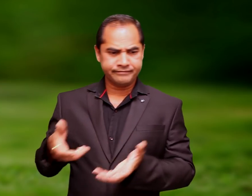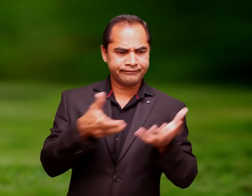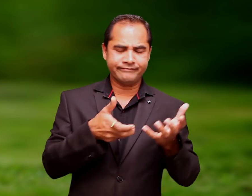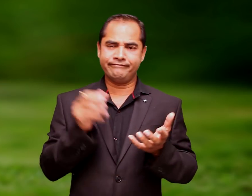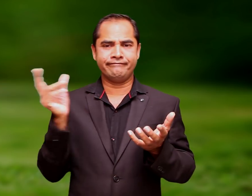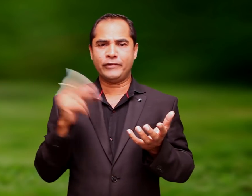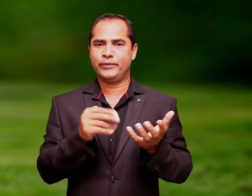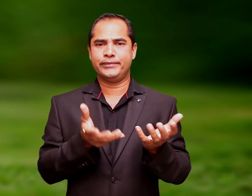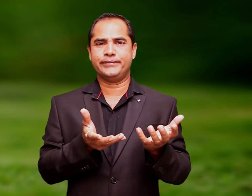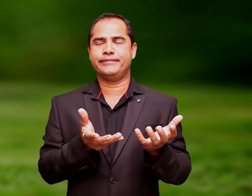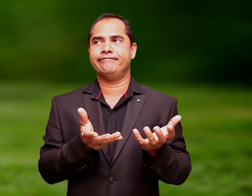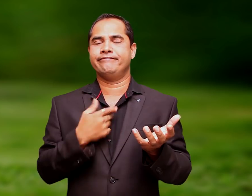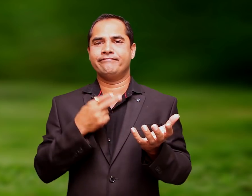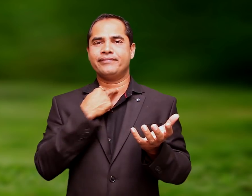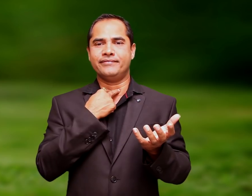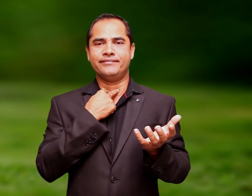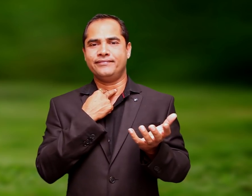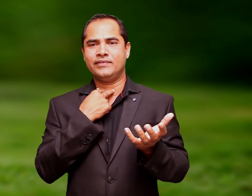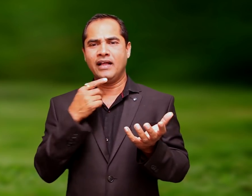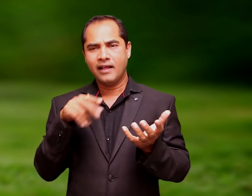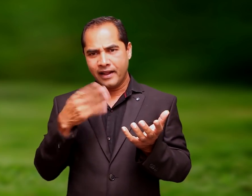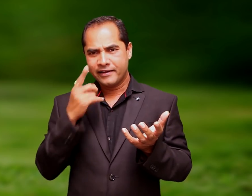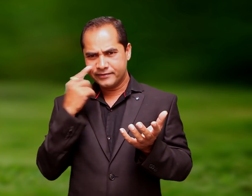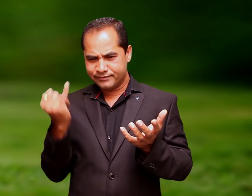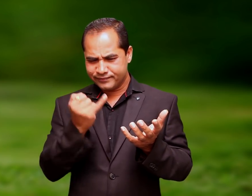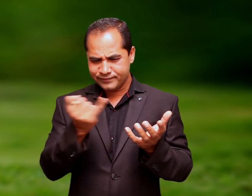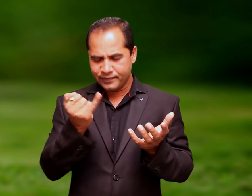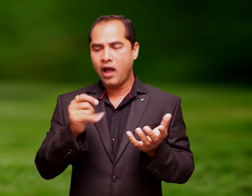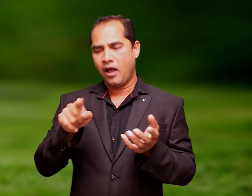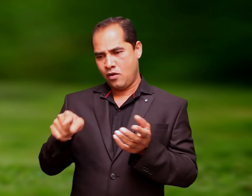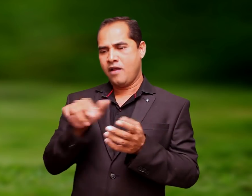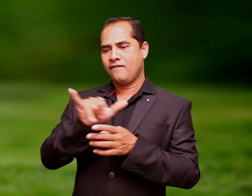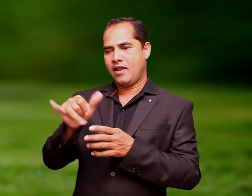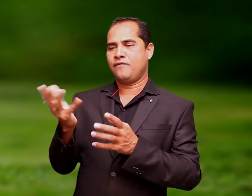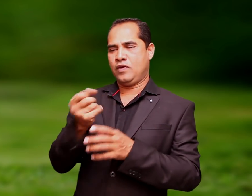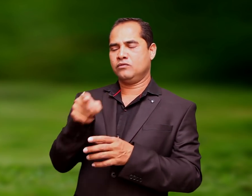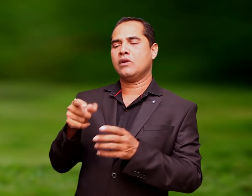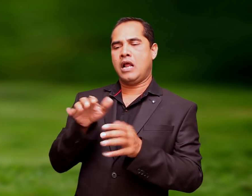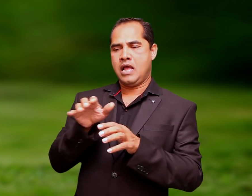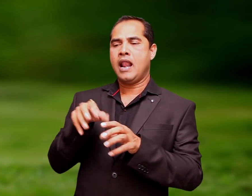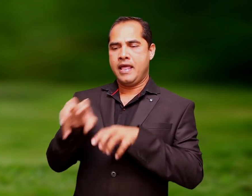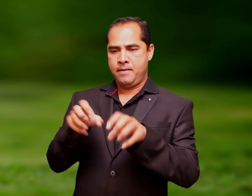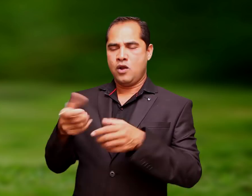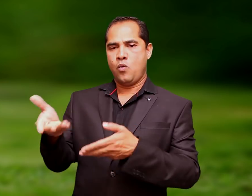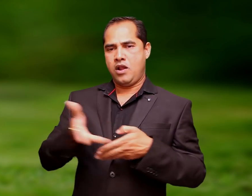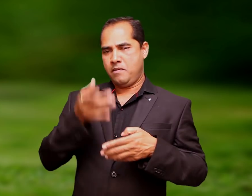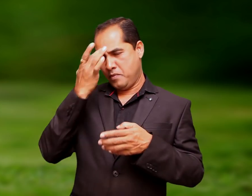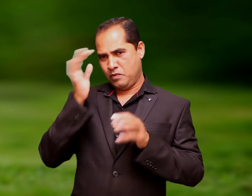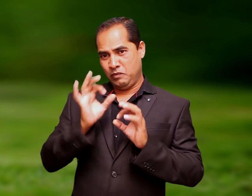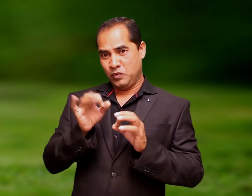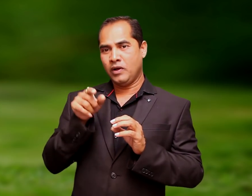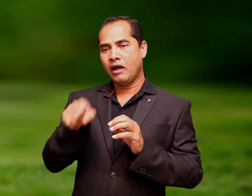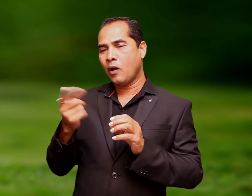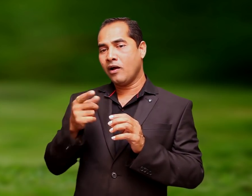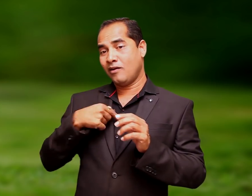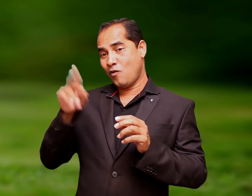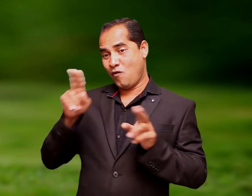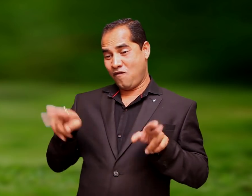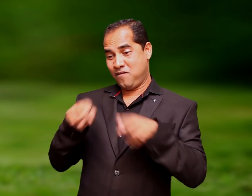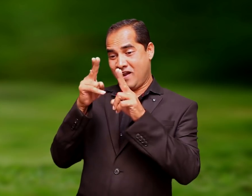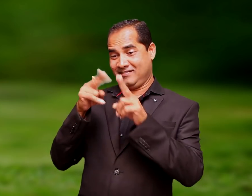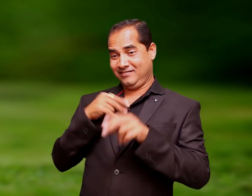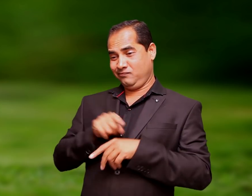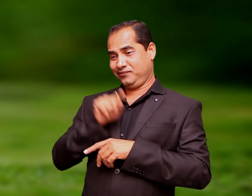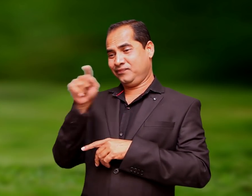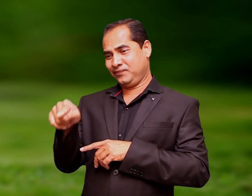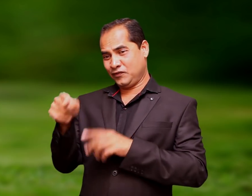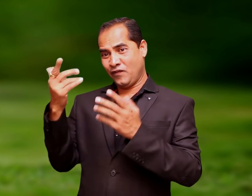animals therefore I had to choose a different flight. This was via Paris that